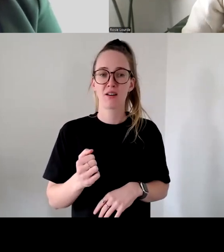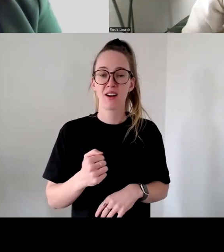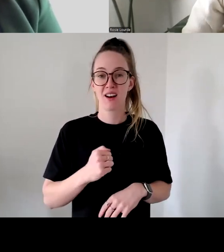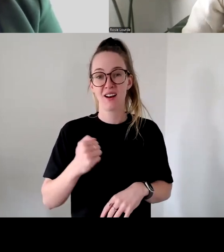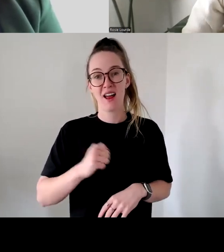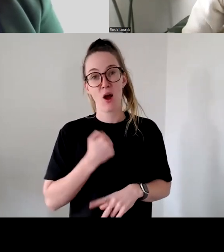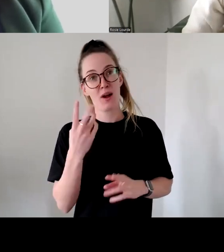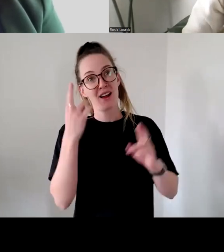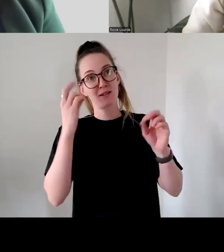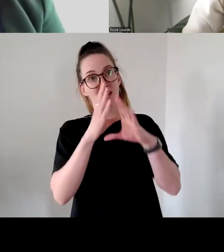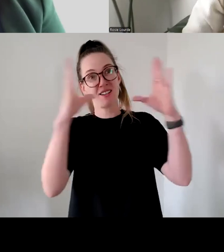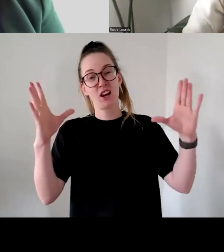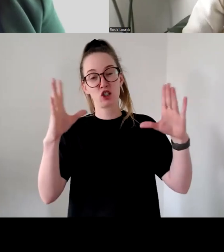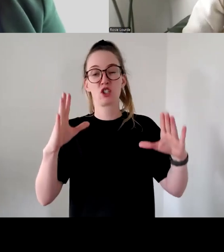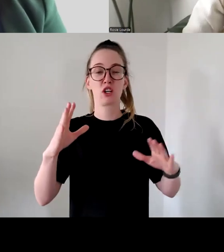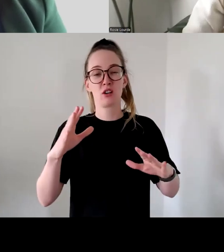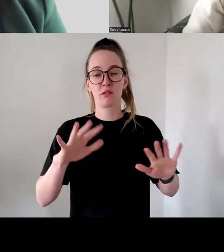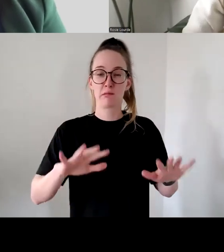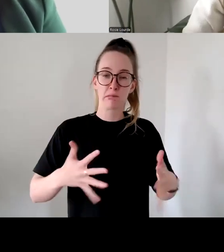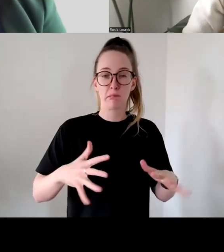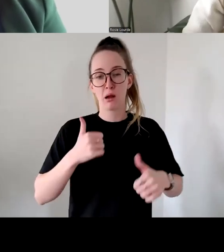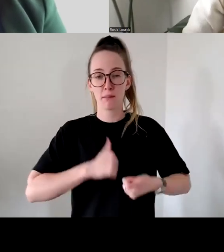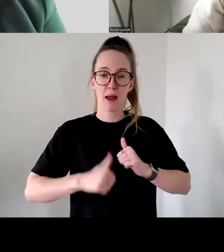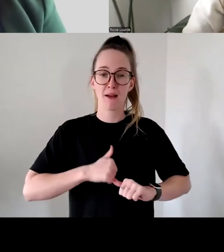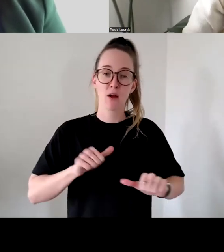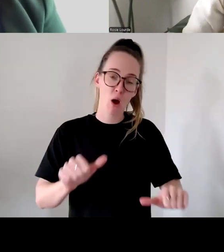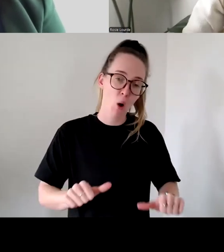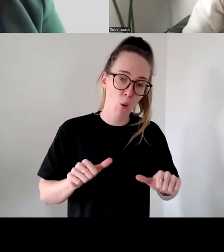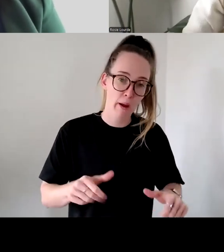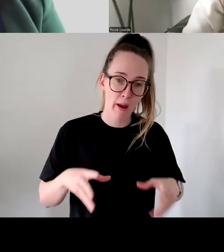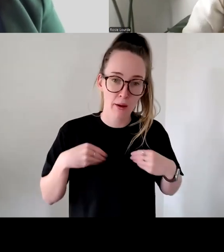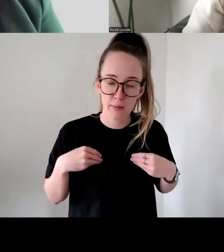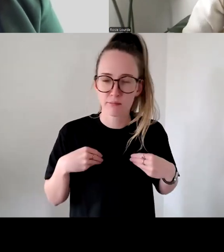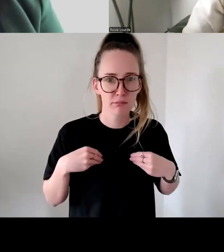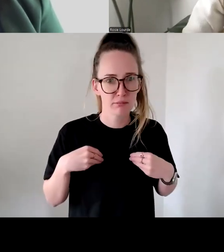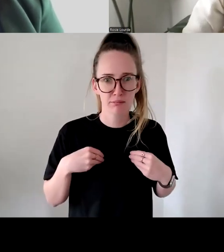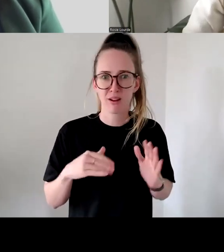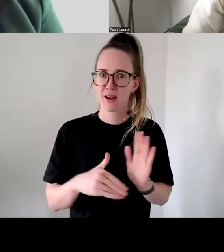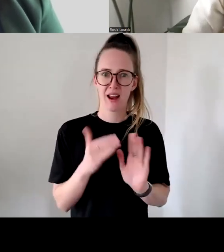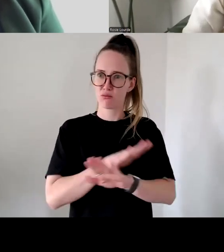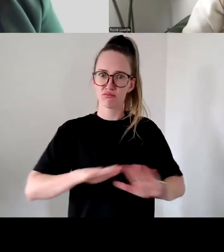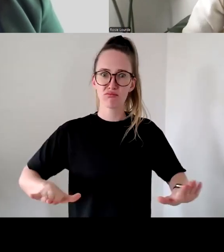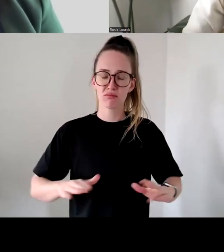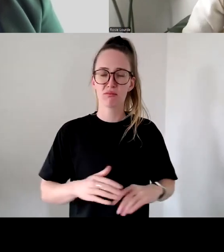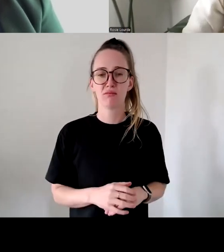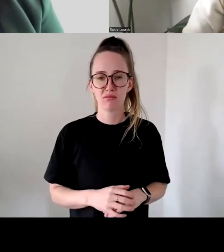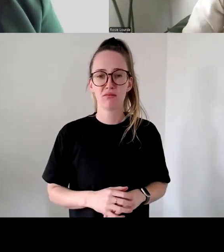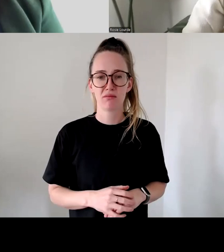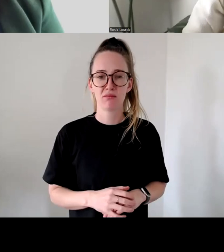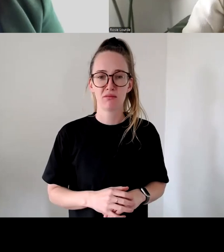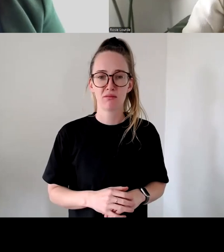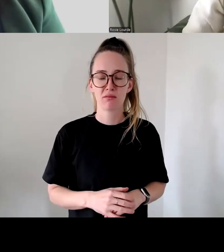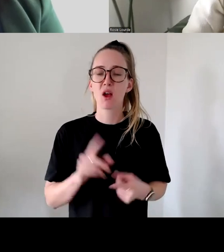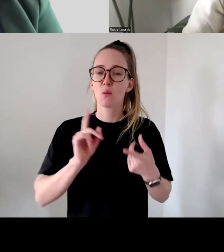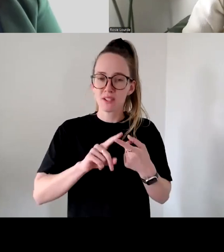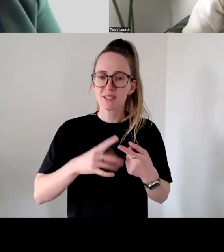behaviour, that actually is lessening. And we still need more diversity in our